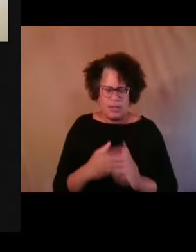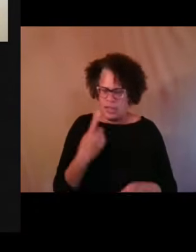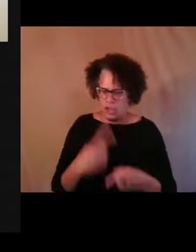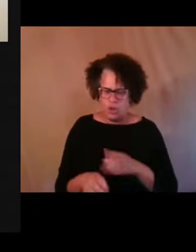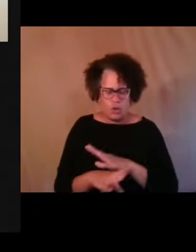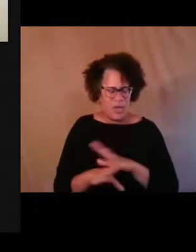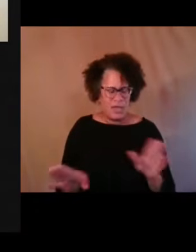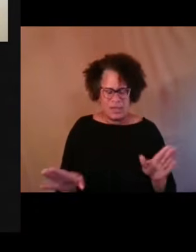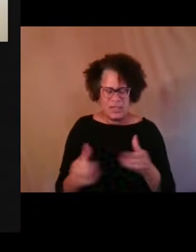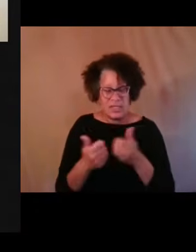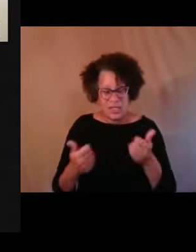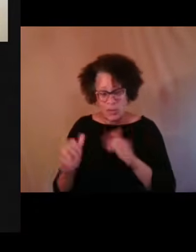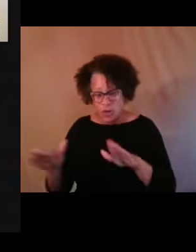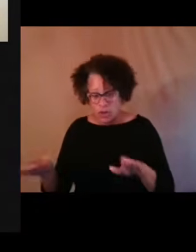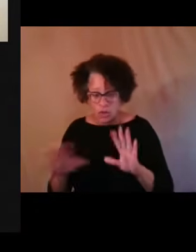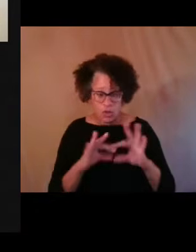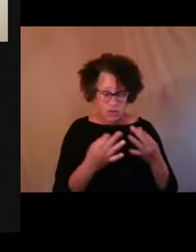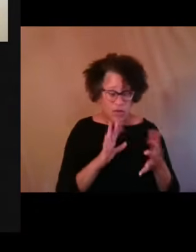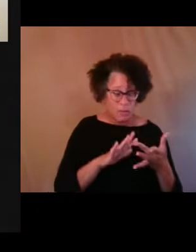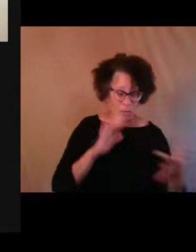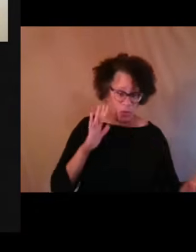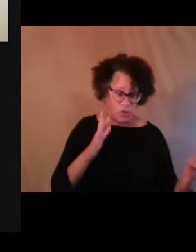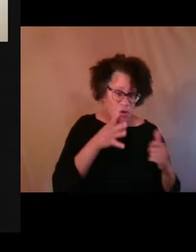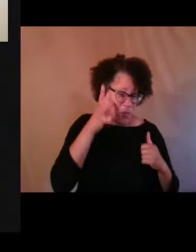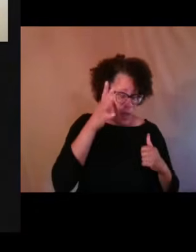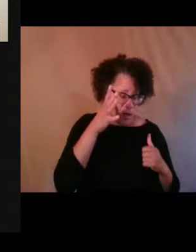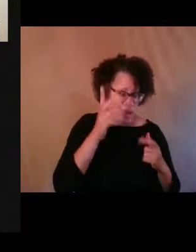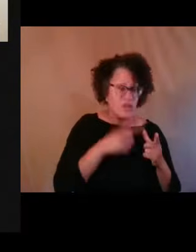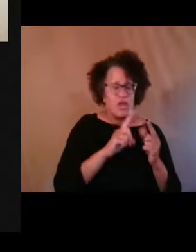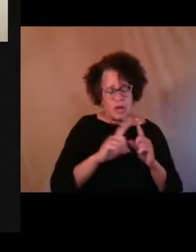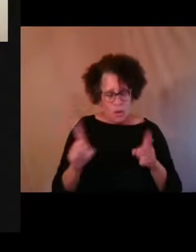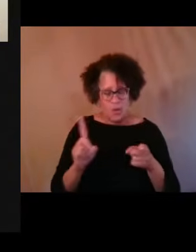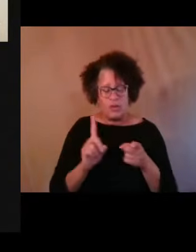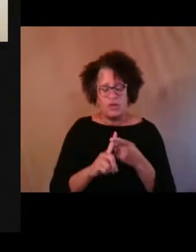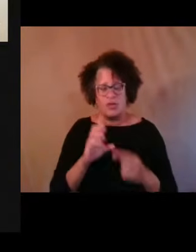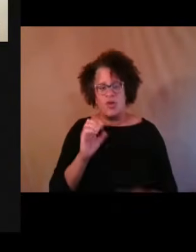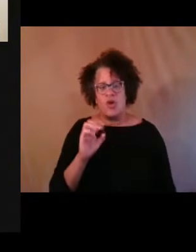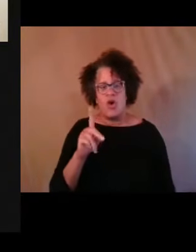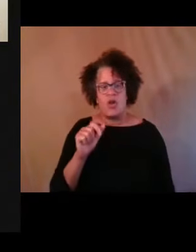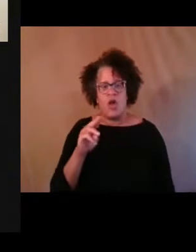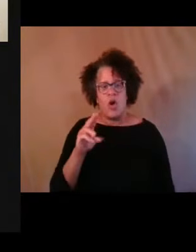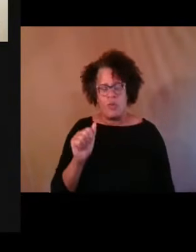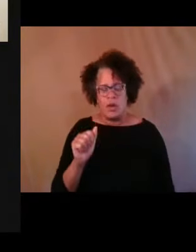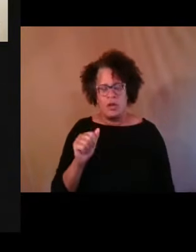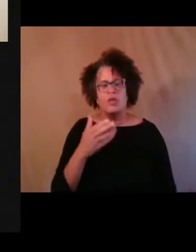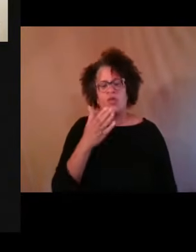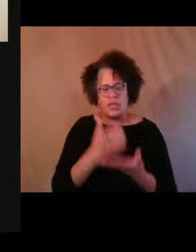And so we supported them and we went to Fort Sill in Oklahoma and we stopped them from imprisoning 1,400 children there.